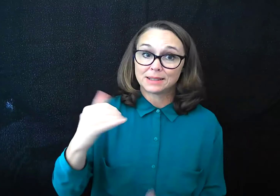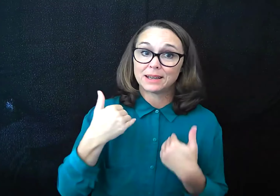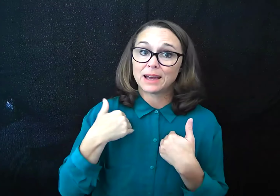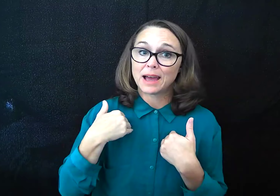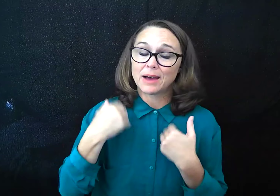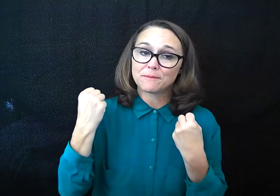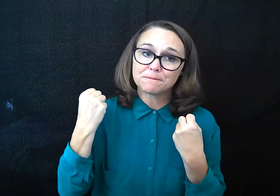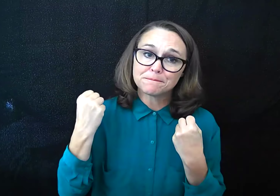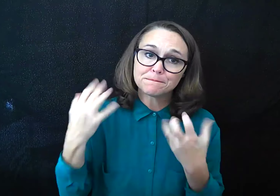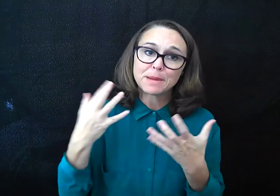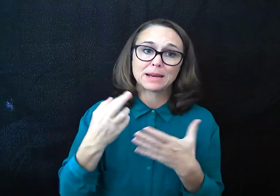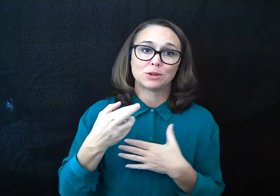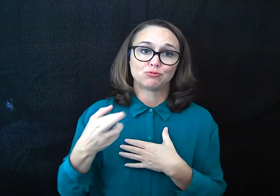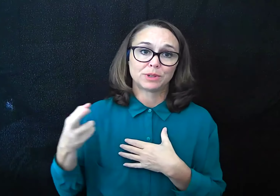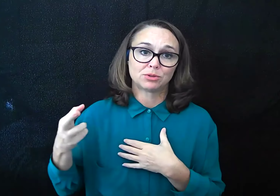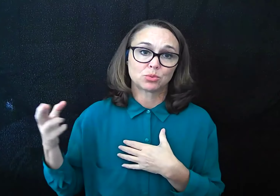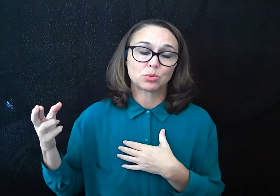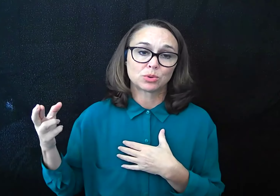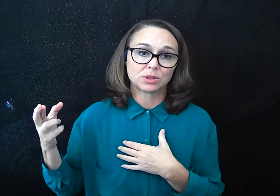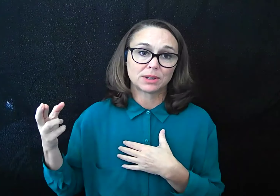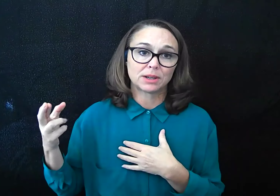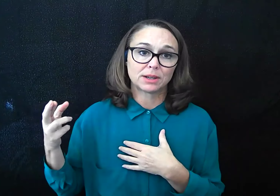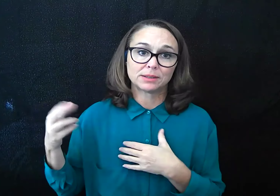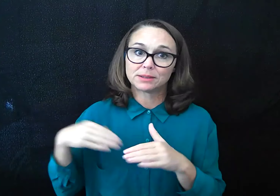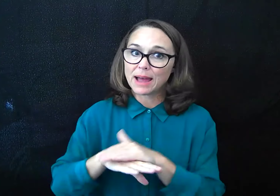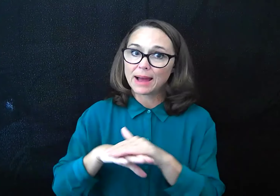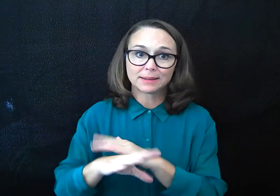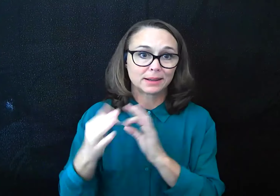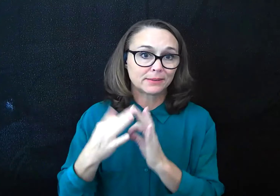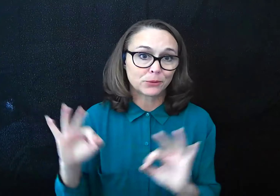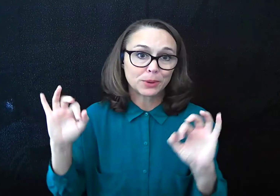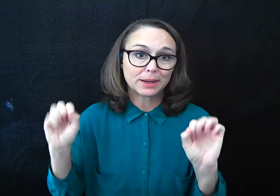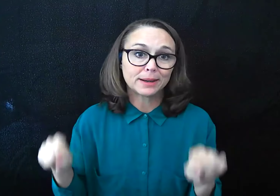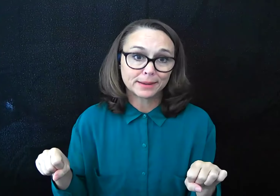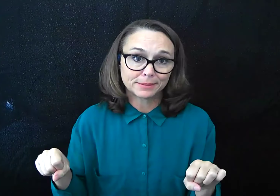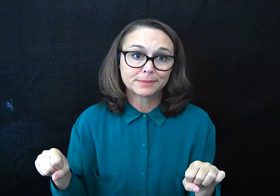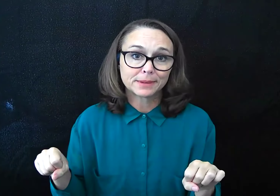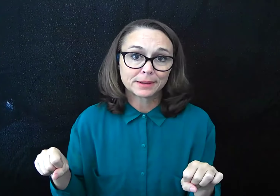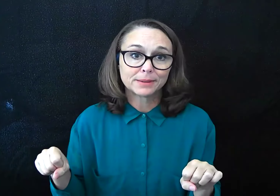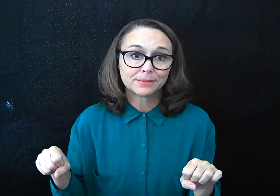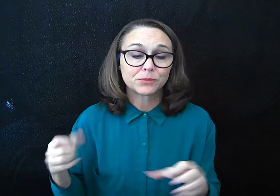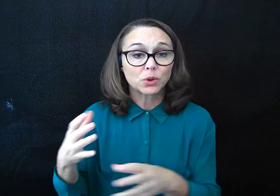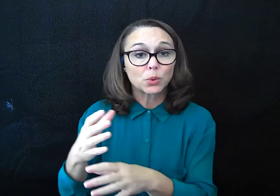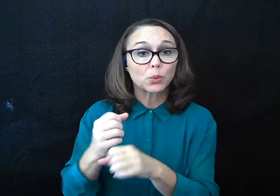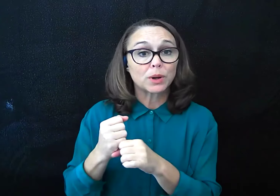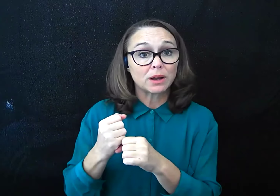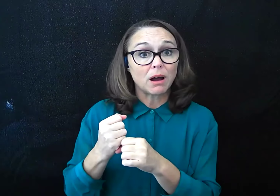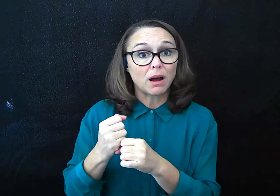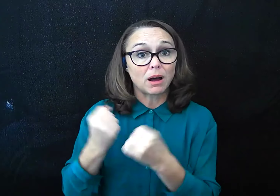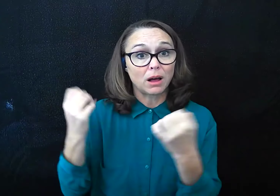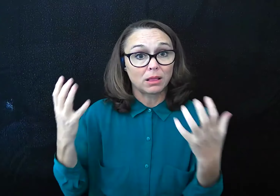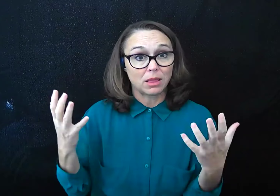resources that you can access for free. We were able to obtain a lot of our handouts that we